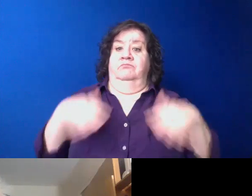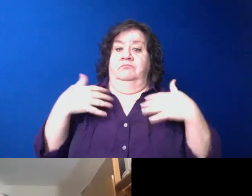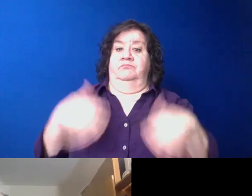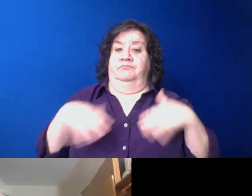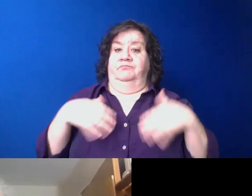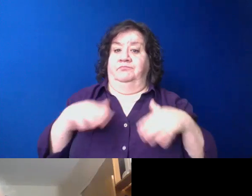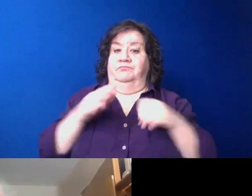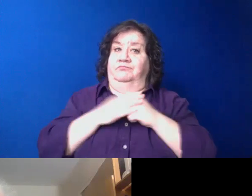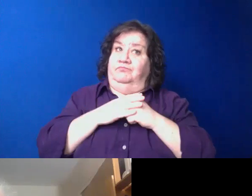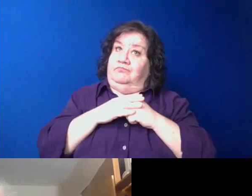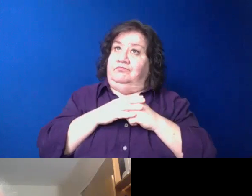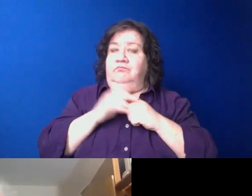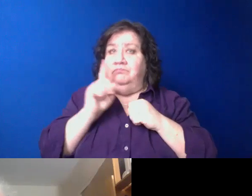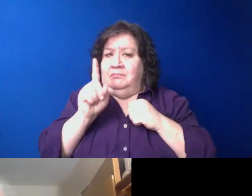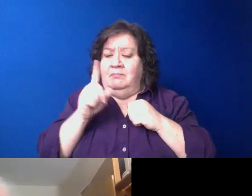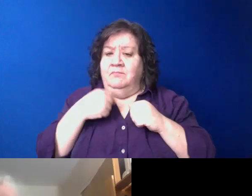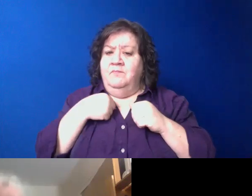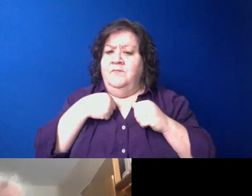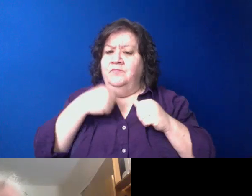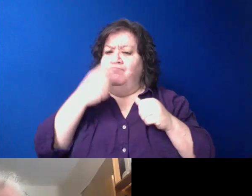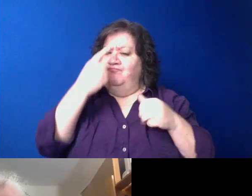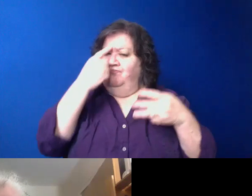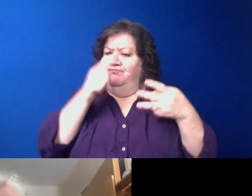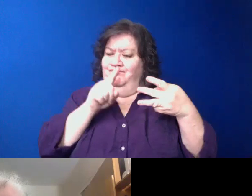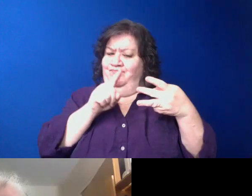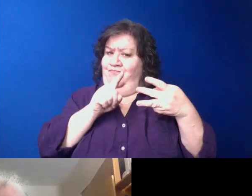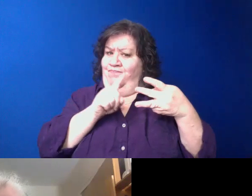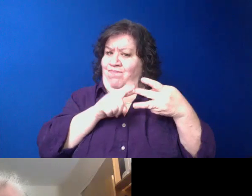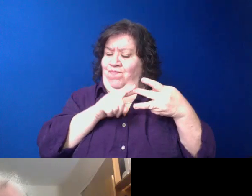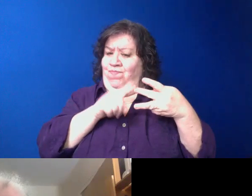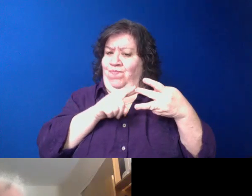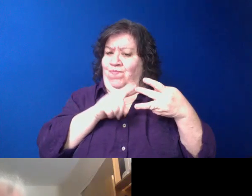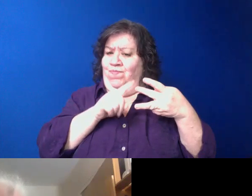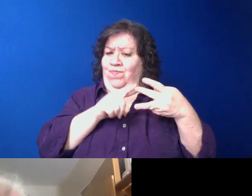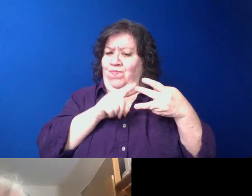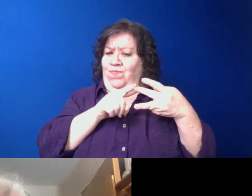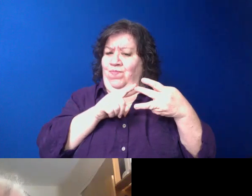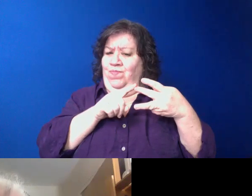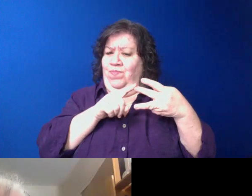of them obviously yeah yeah thank you so much very very nice uh introduction and very nice uh